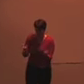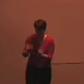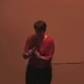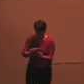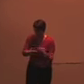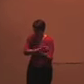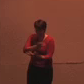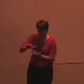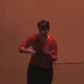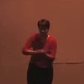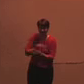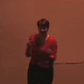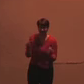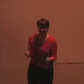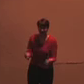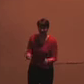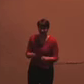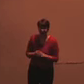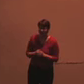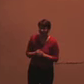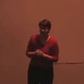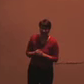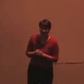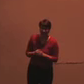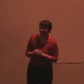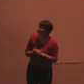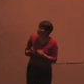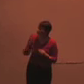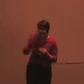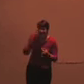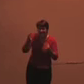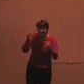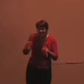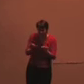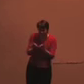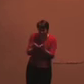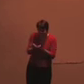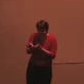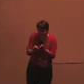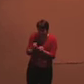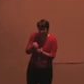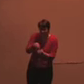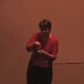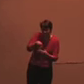So here, definite definition of inside and outside